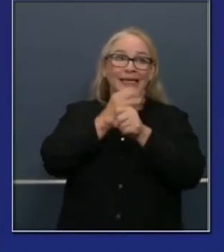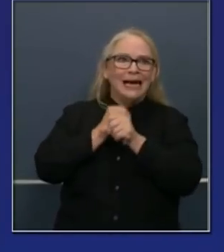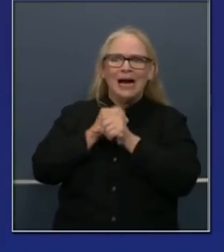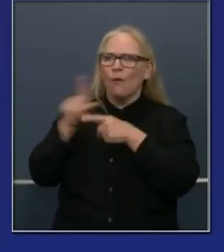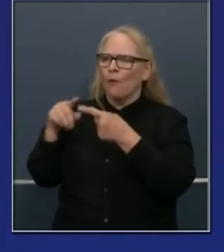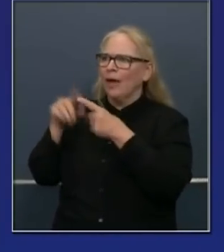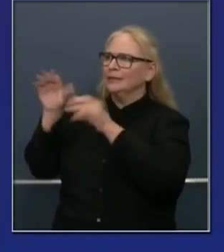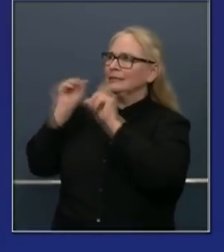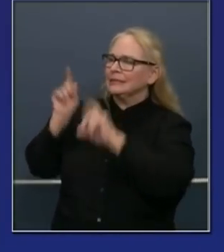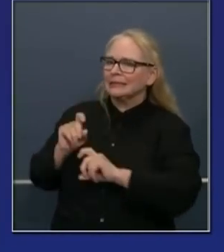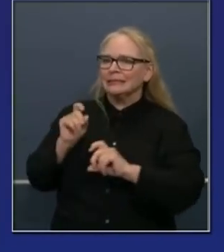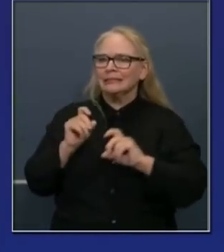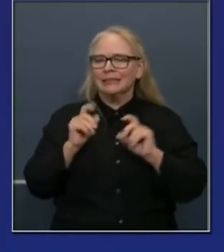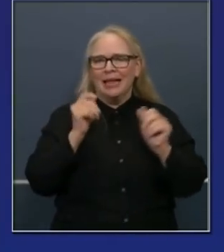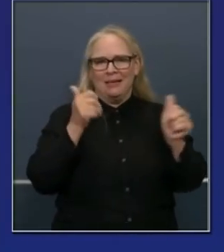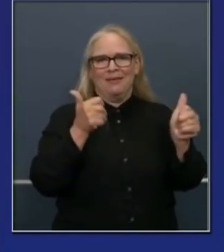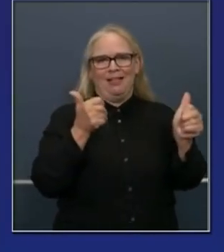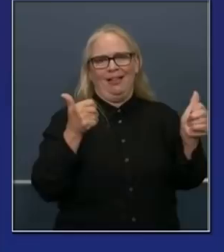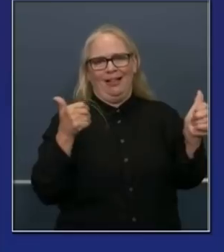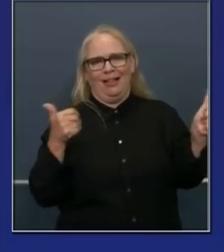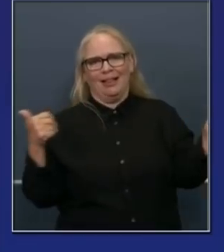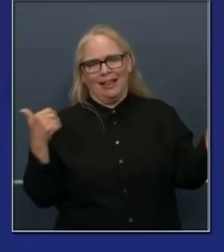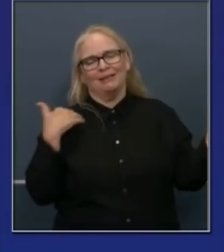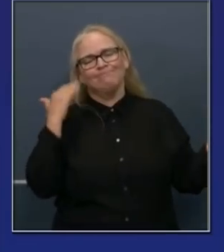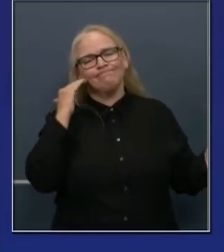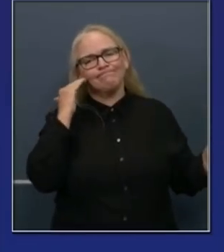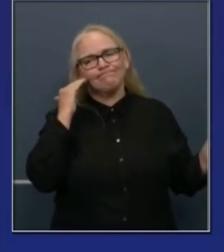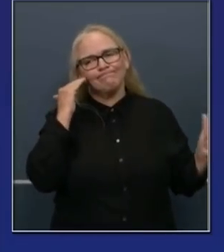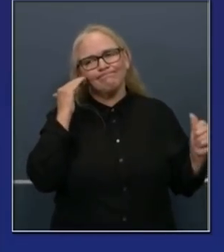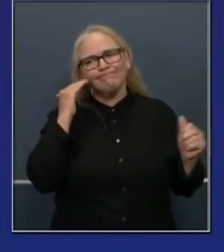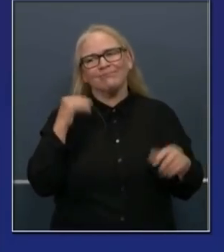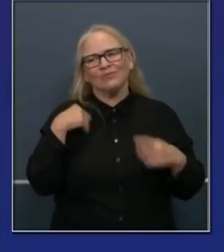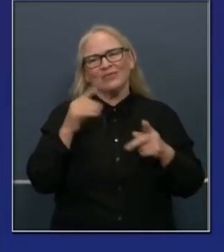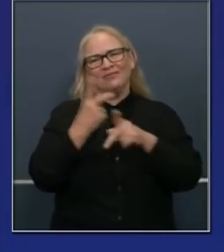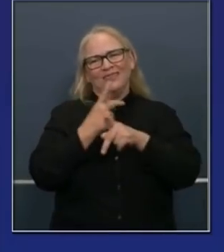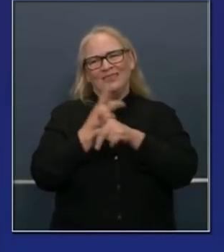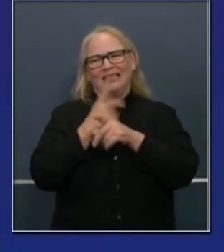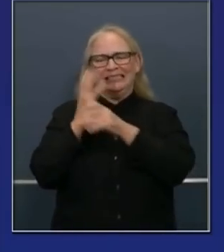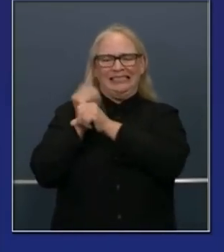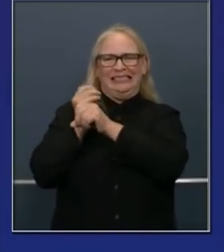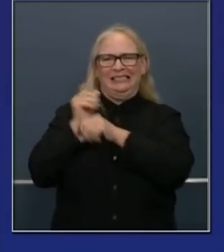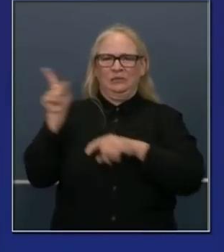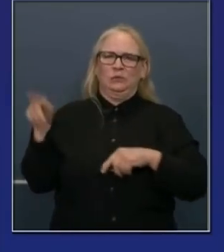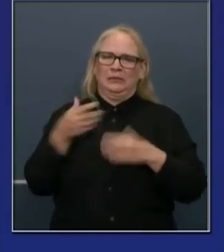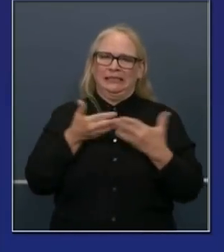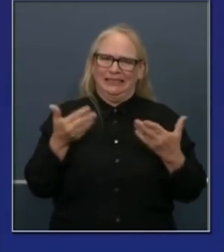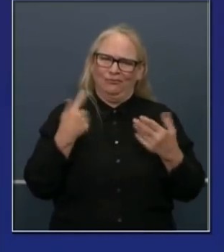WE'LL SEE ALL OF THE EXTERNAL CHALLENGING AND BE MORE RESOURCEFUL AND WE -- AS A